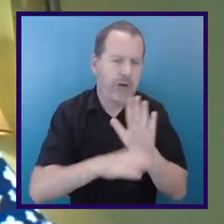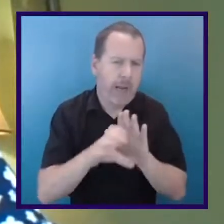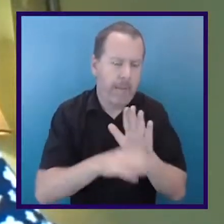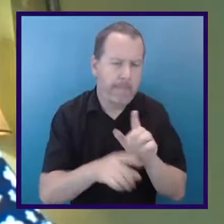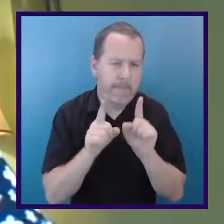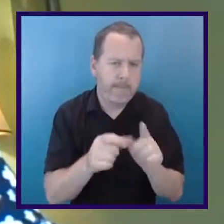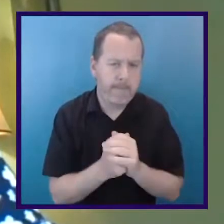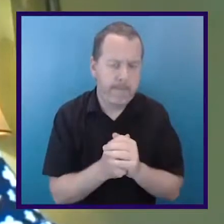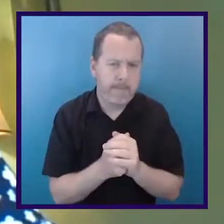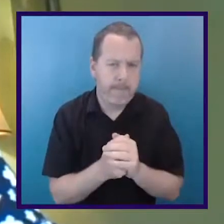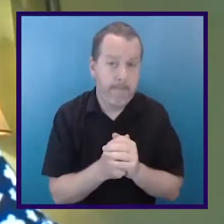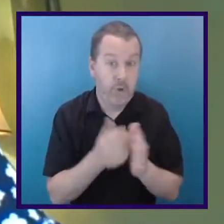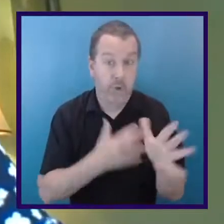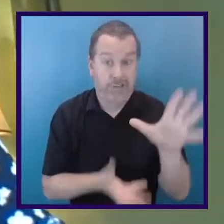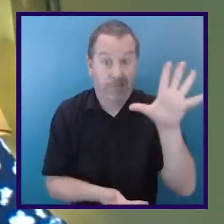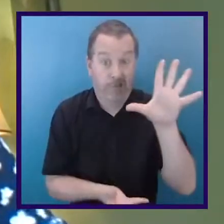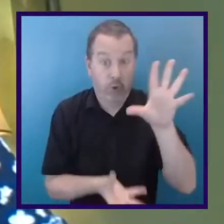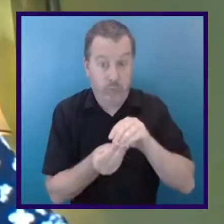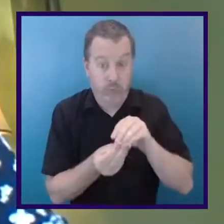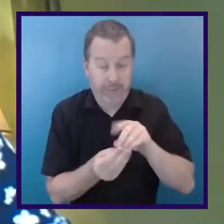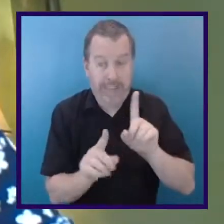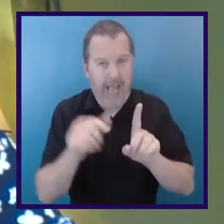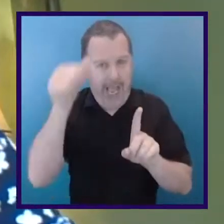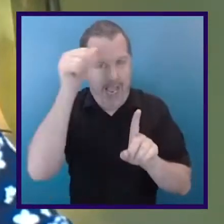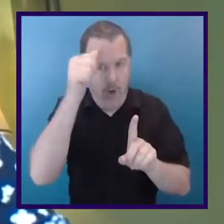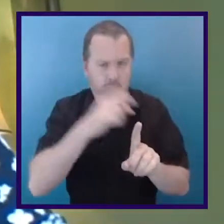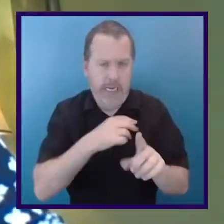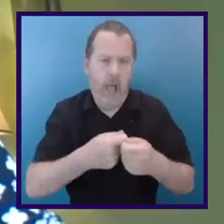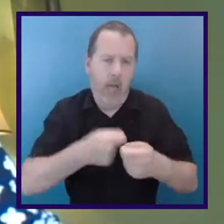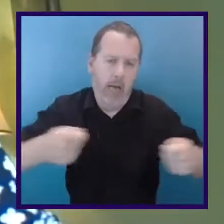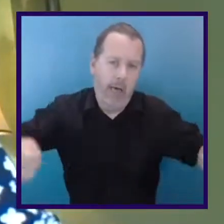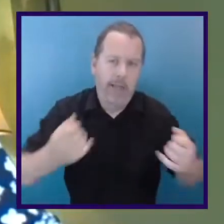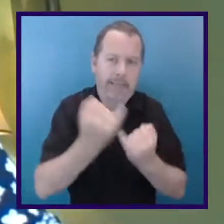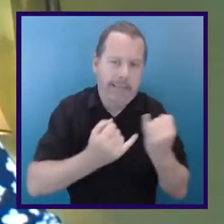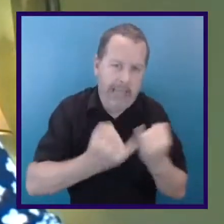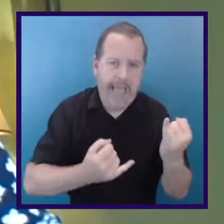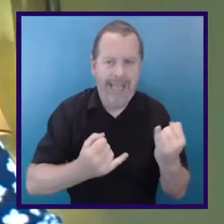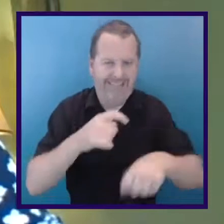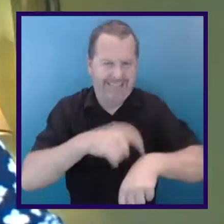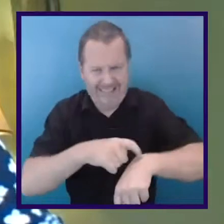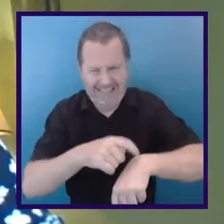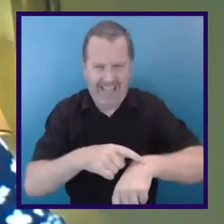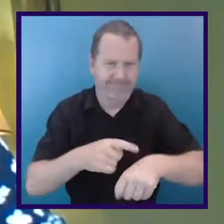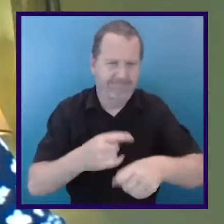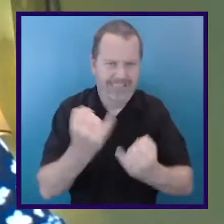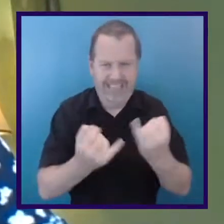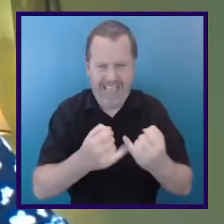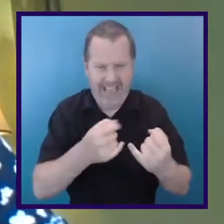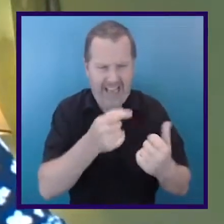as well about curriculum. In a nutshell, I know these things are detailed and, and, you know, we don't have time to